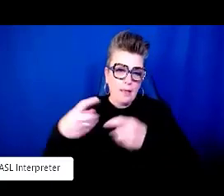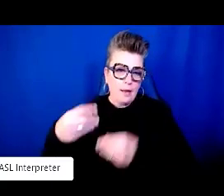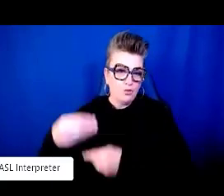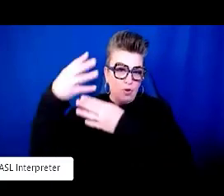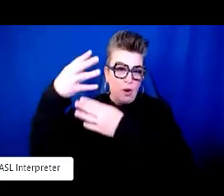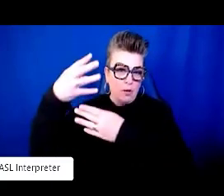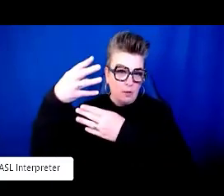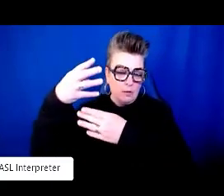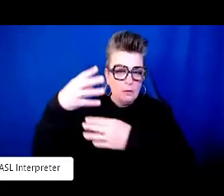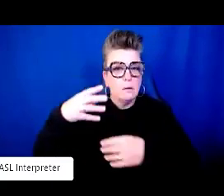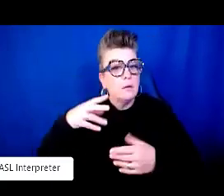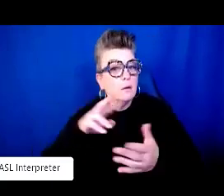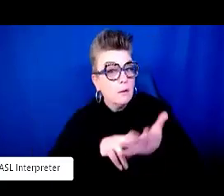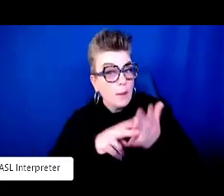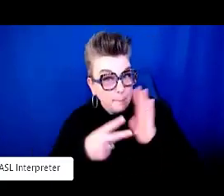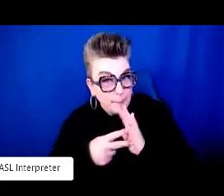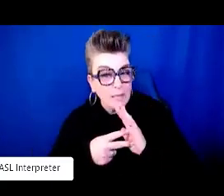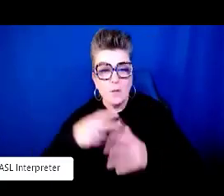that is the earlier of those dates if they differ.